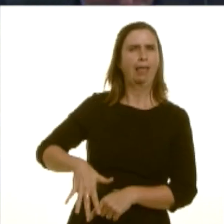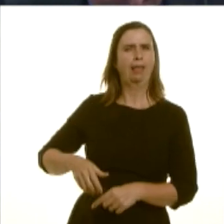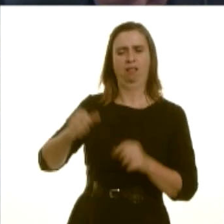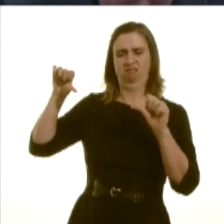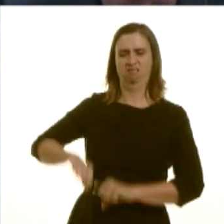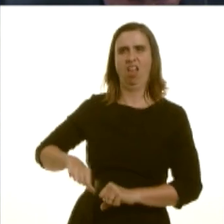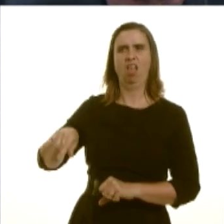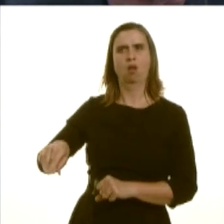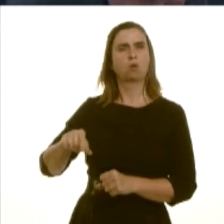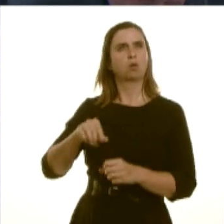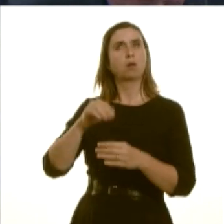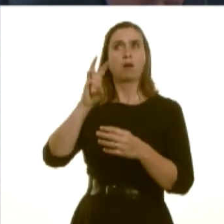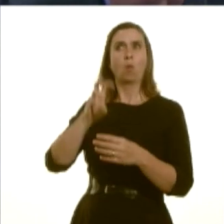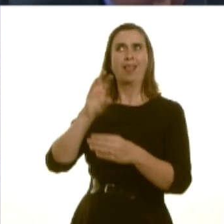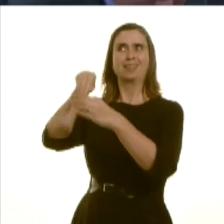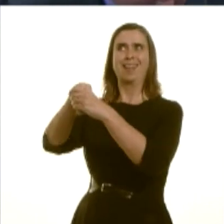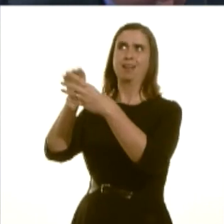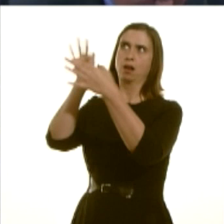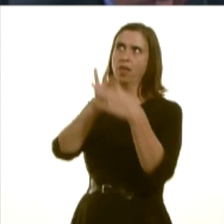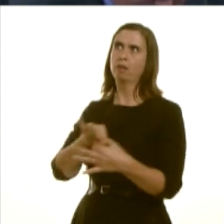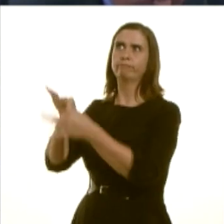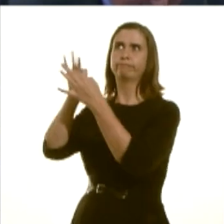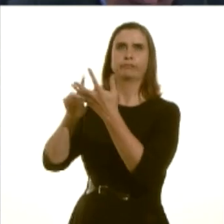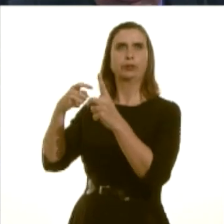Wales’s place within the union. Do you not agree with me that the only betrayal that